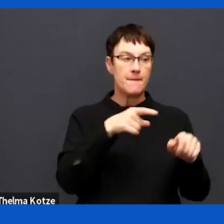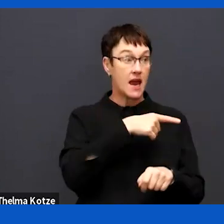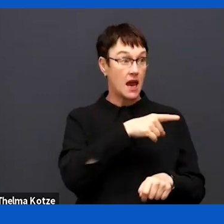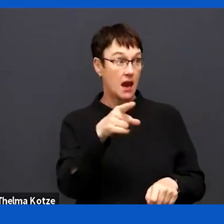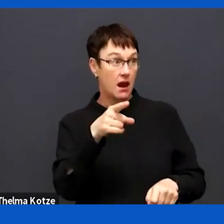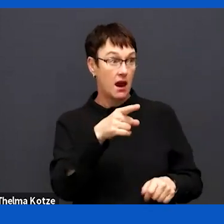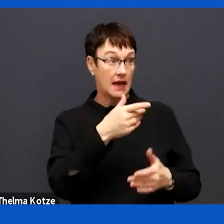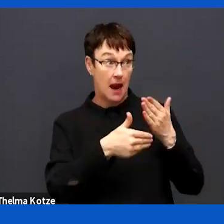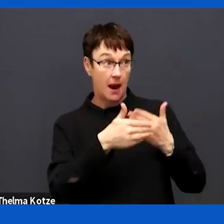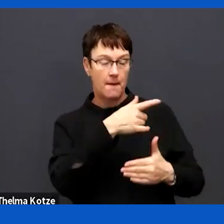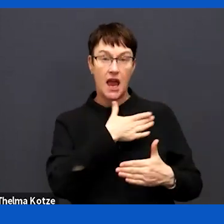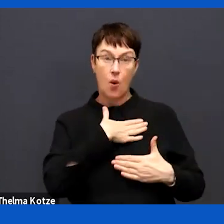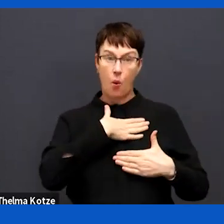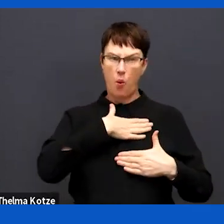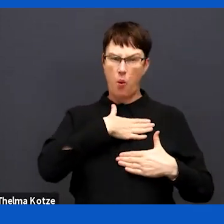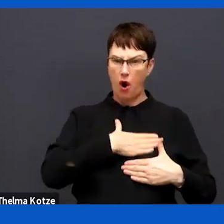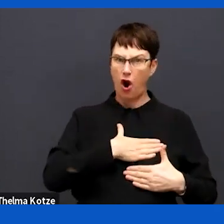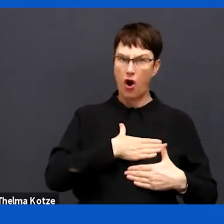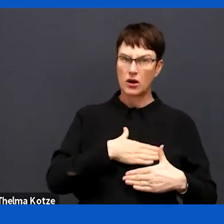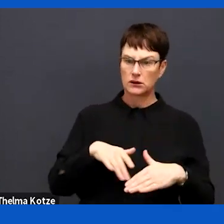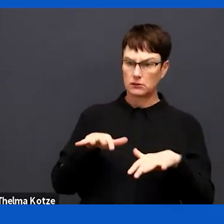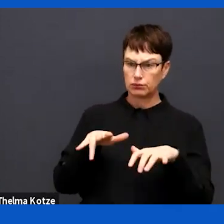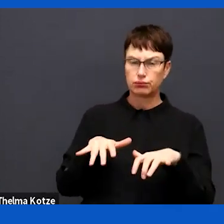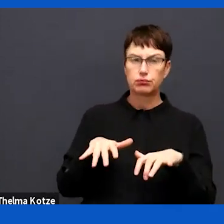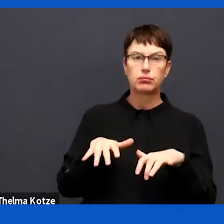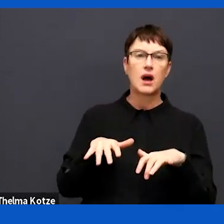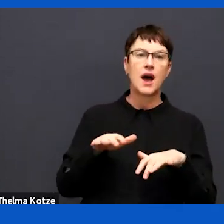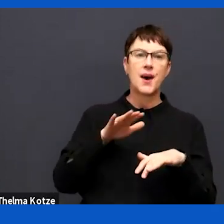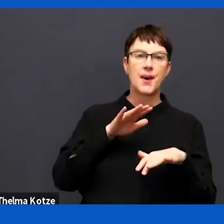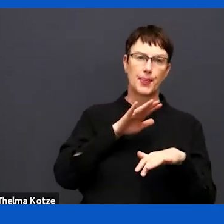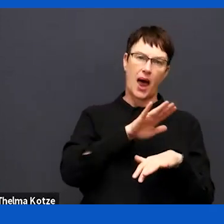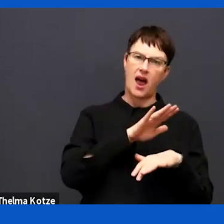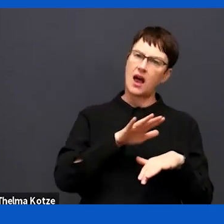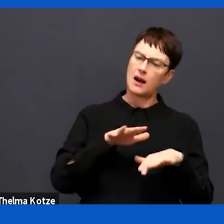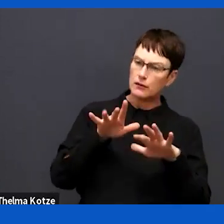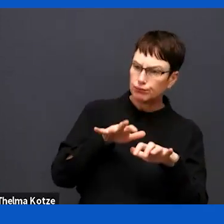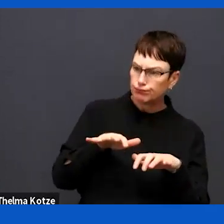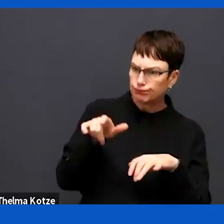options in their operating system or browser don't know how to do that.